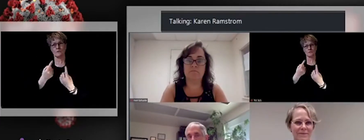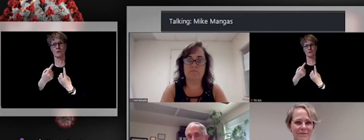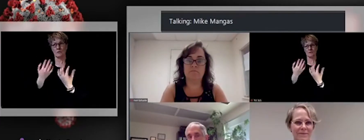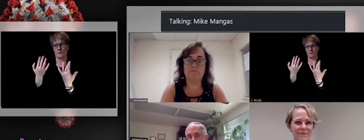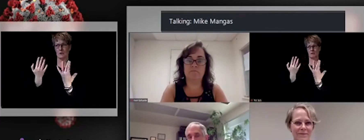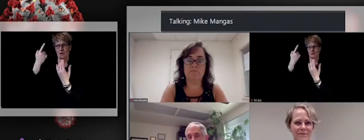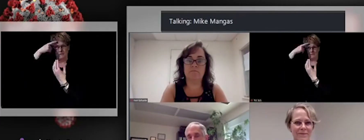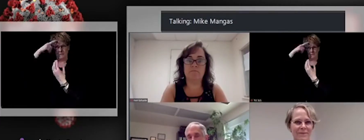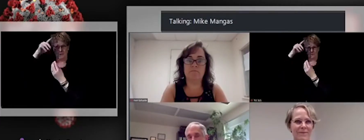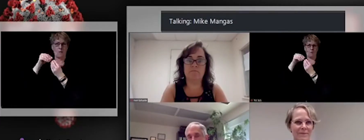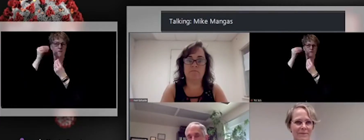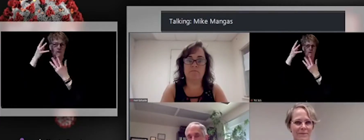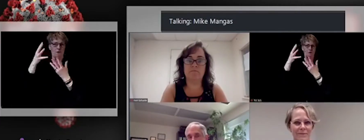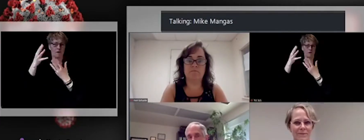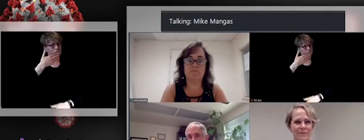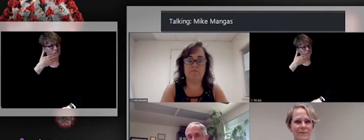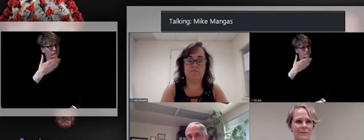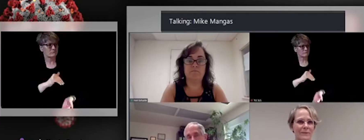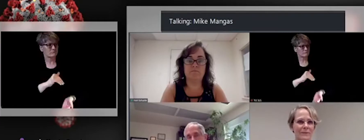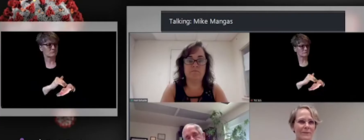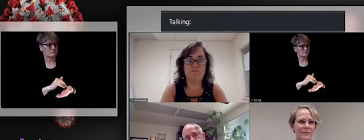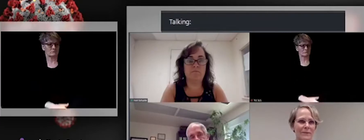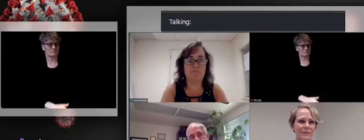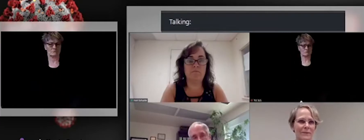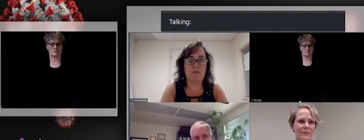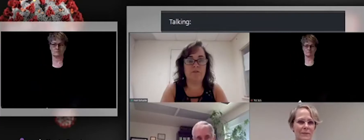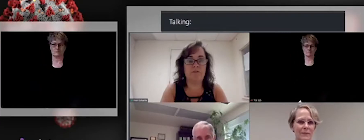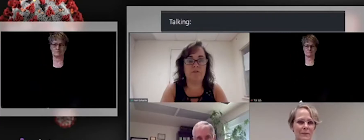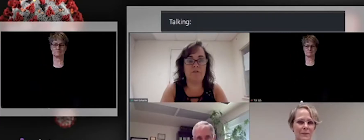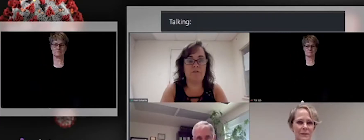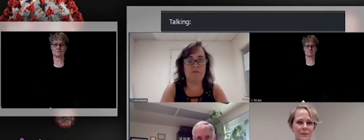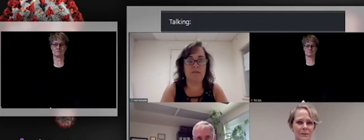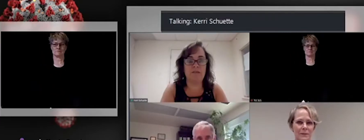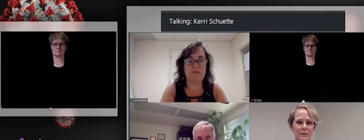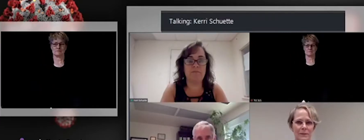Thank you, doctor.